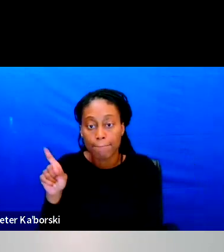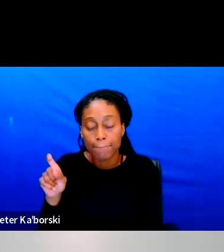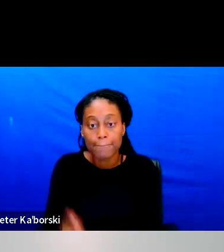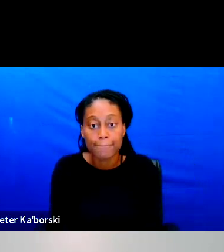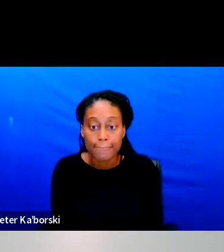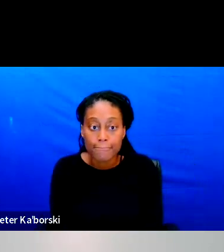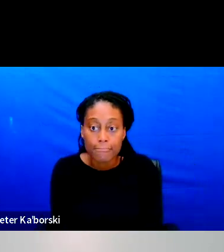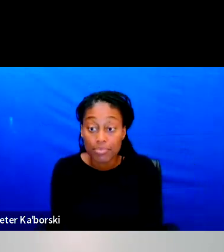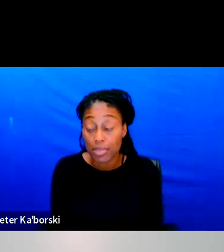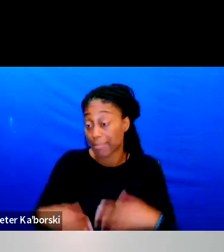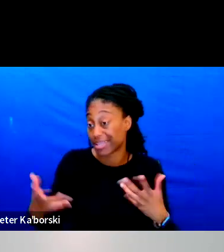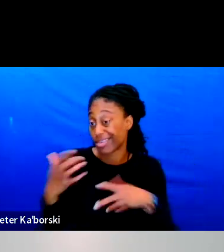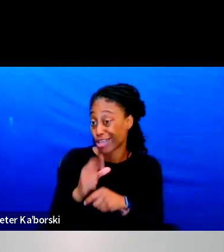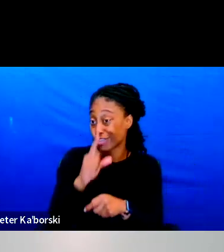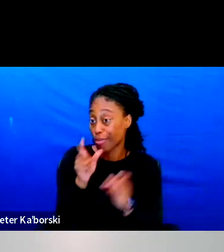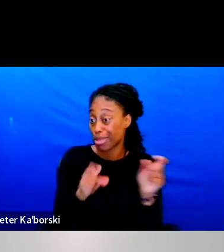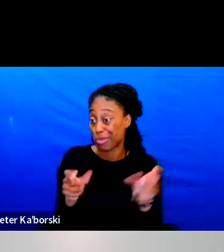Kyle Kleist: making sure people are getting the information.